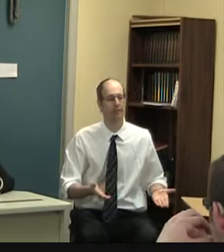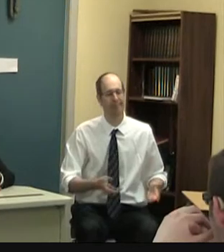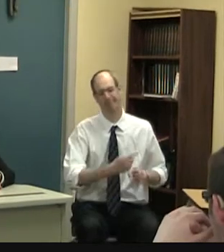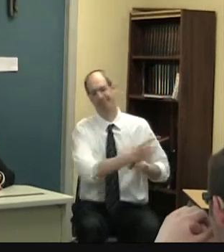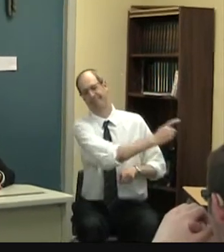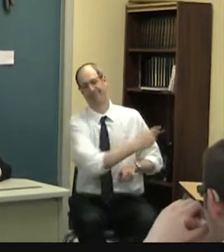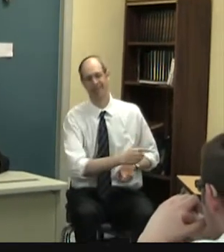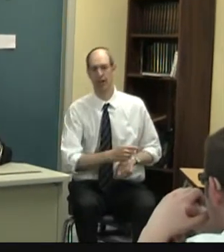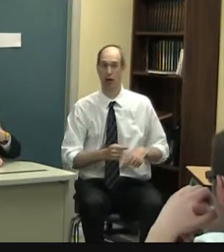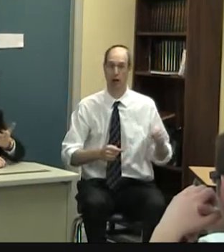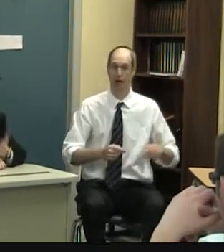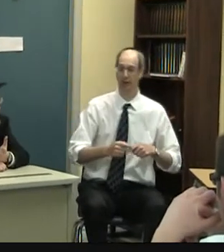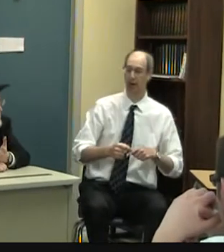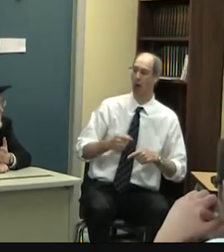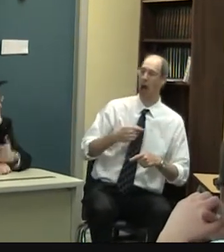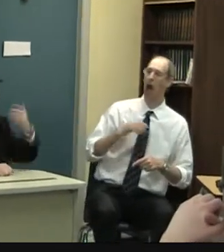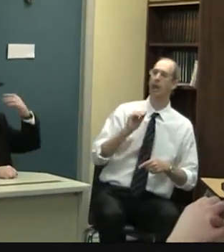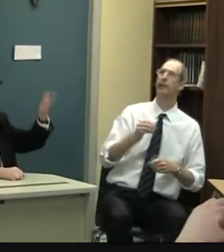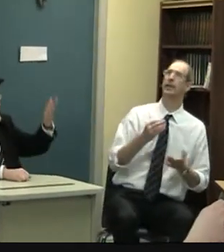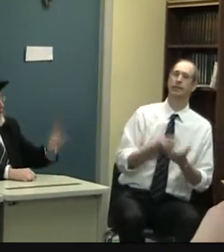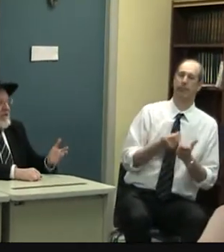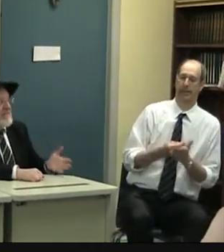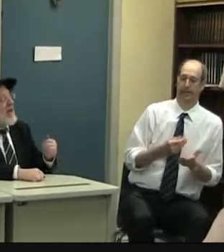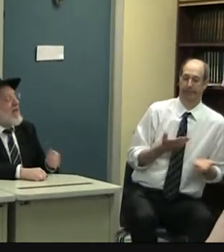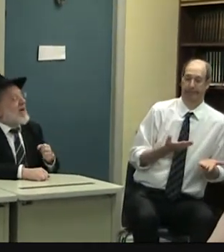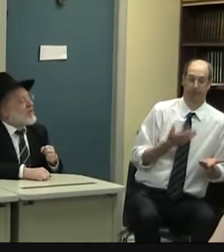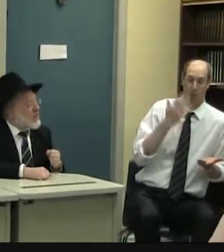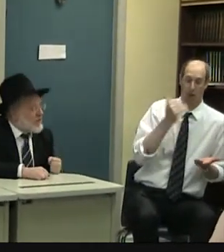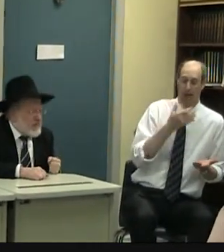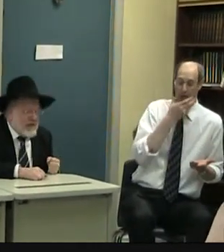So he says i invest money right because they're ever told them you have this one ruble